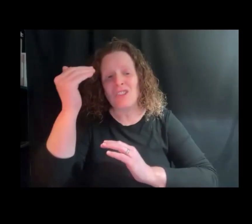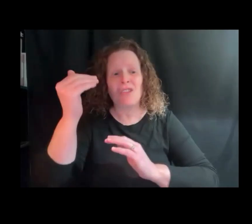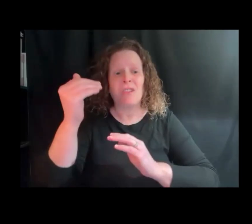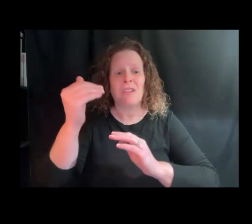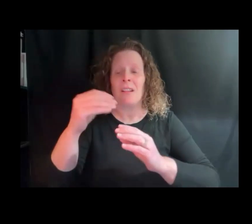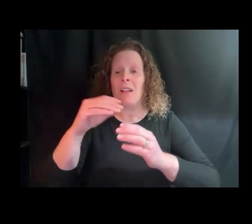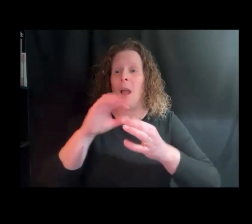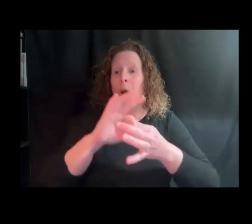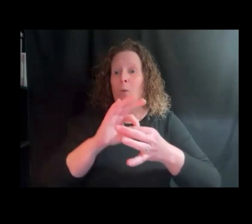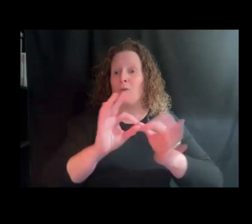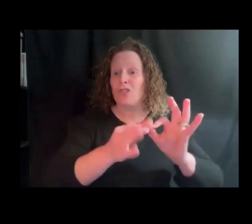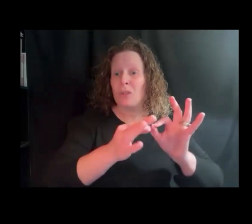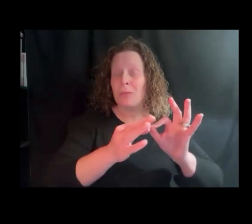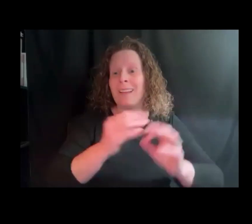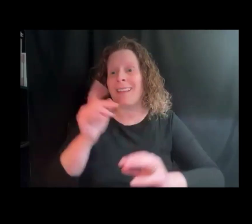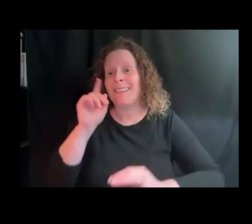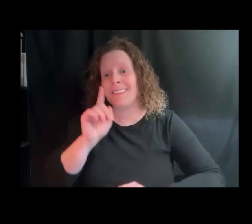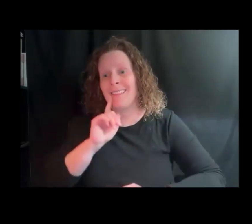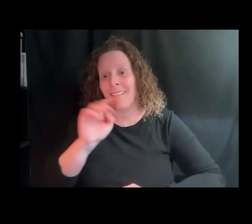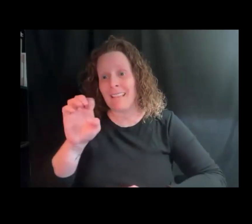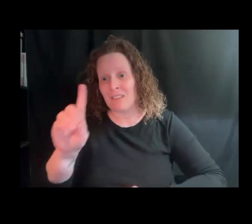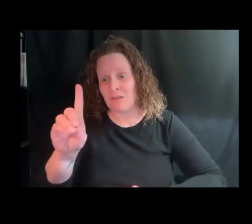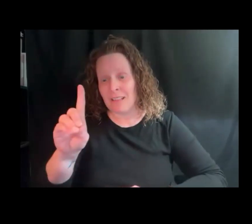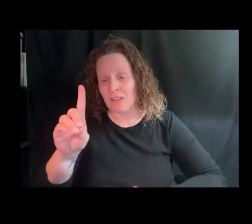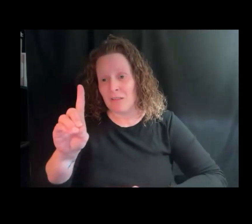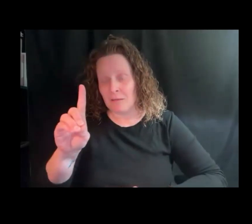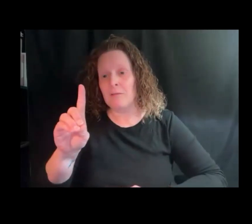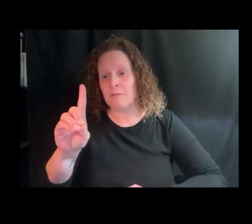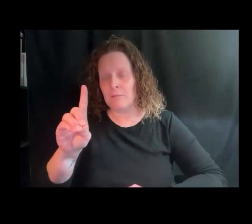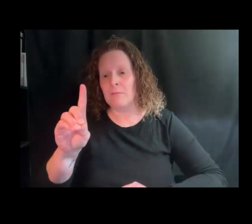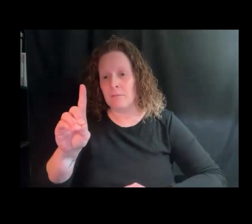continue to improve their skills and their knowledge regarding interpreting and deaf